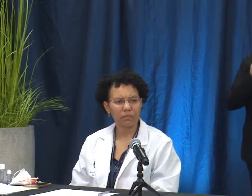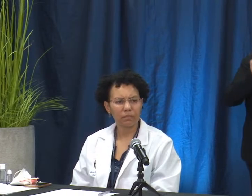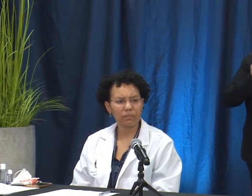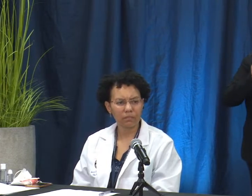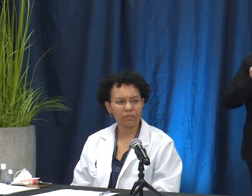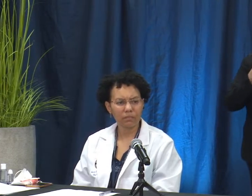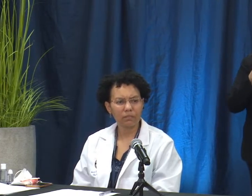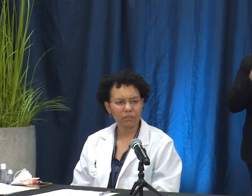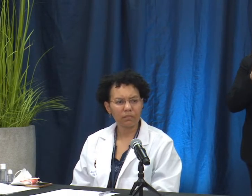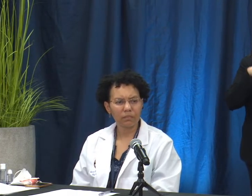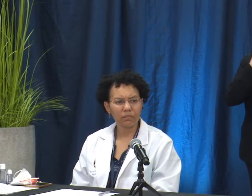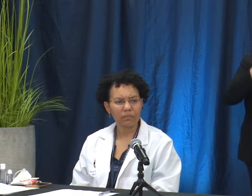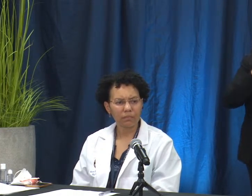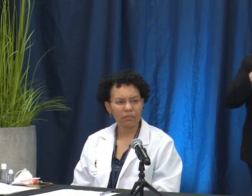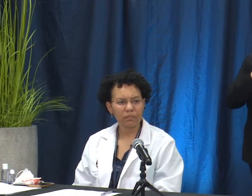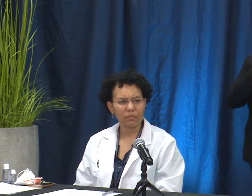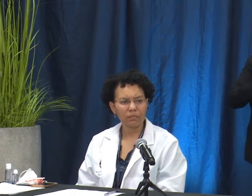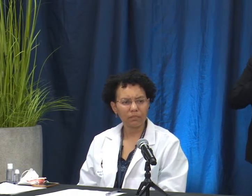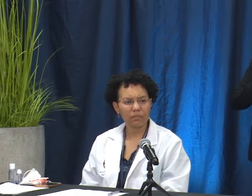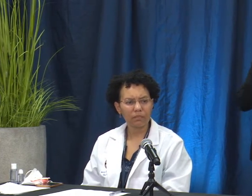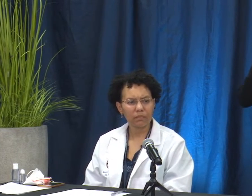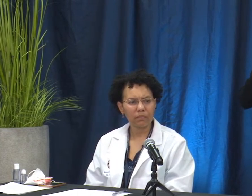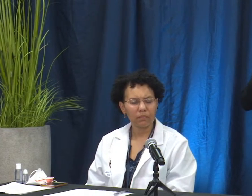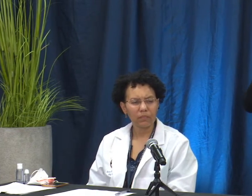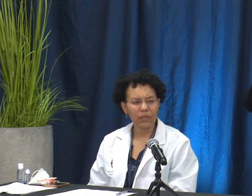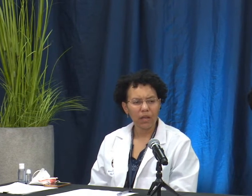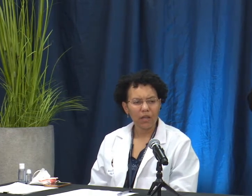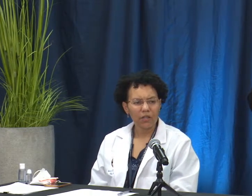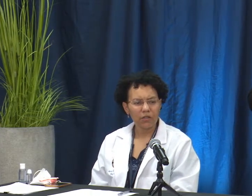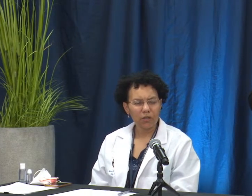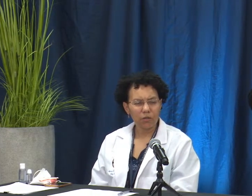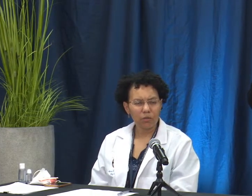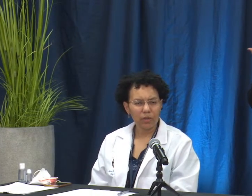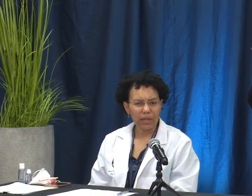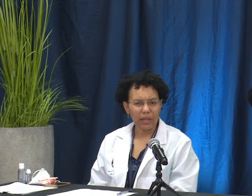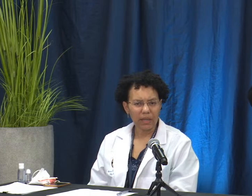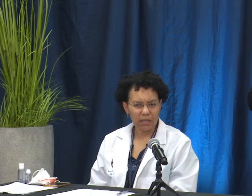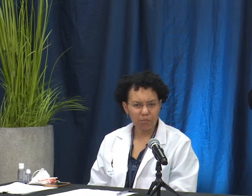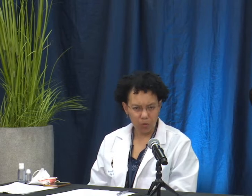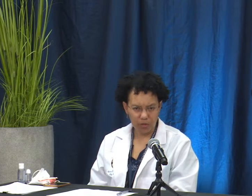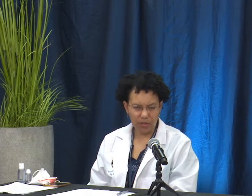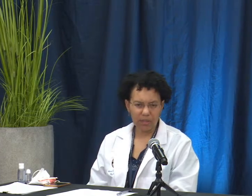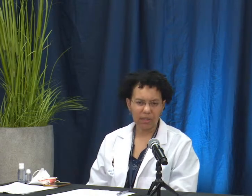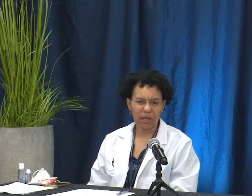testing and can you get into that a little bit for us. So it is important, I